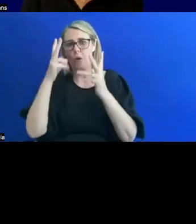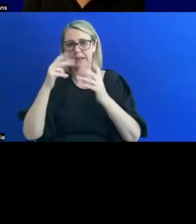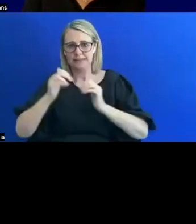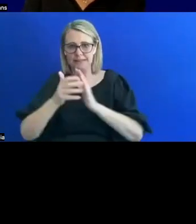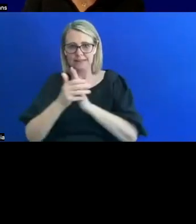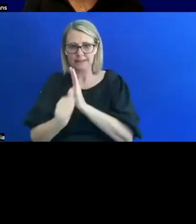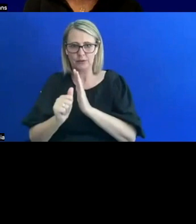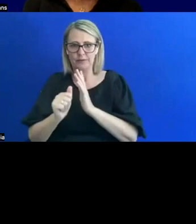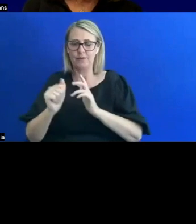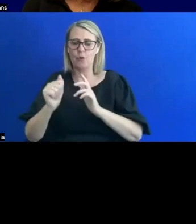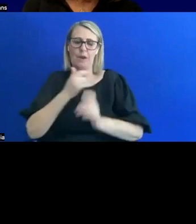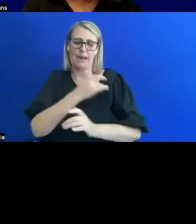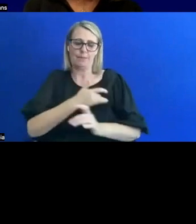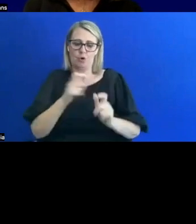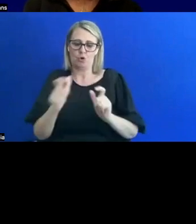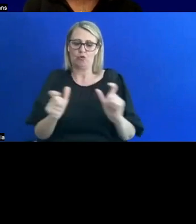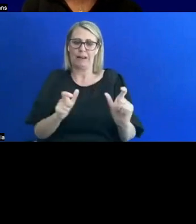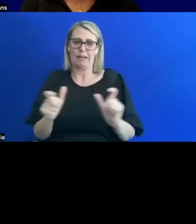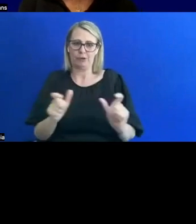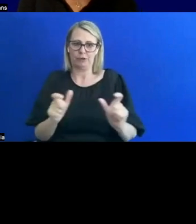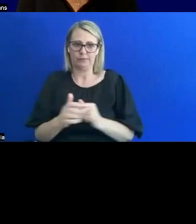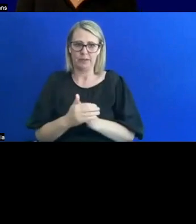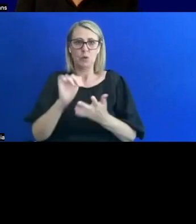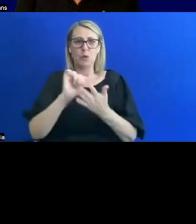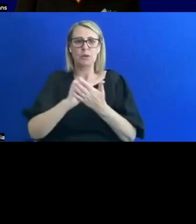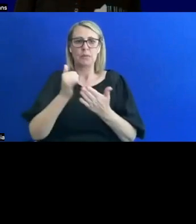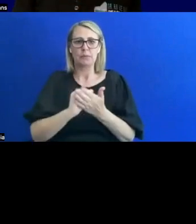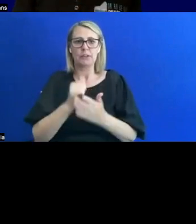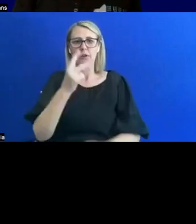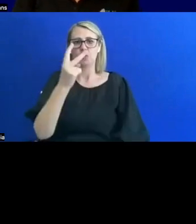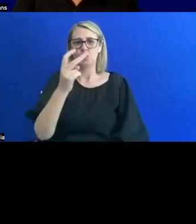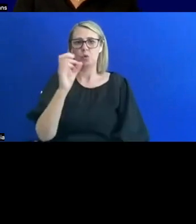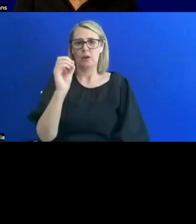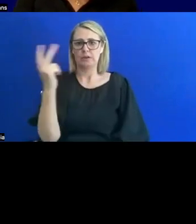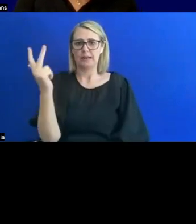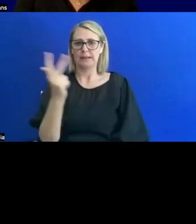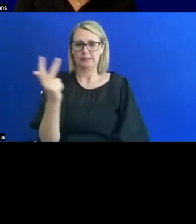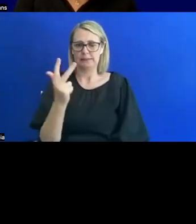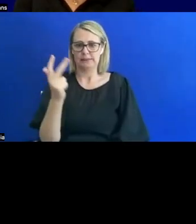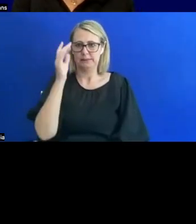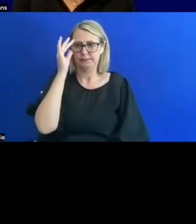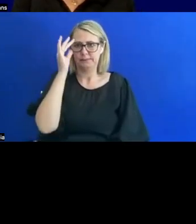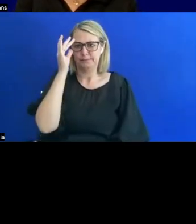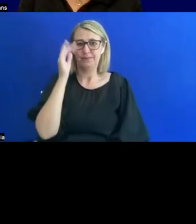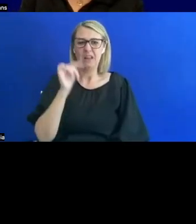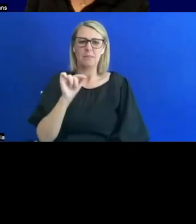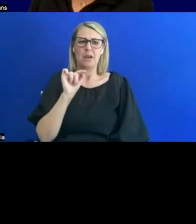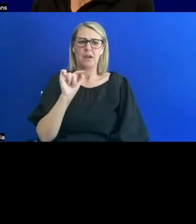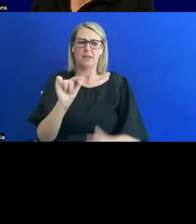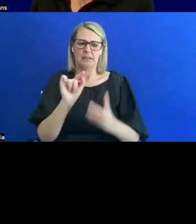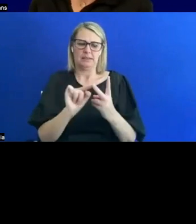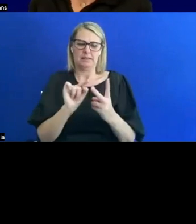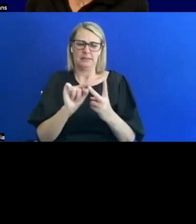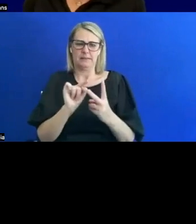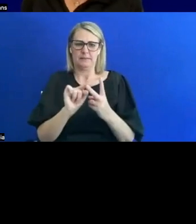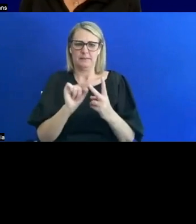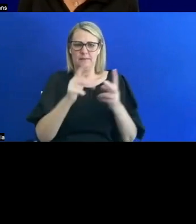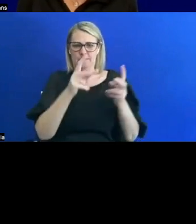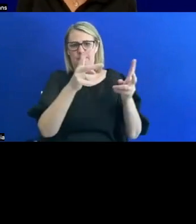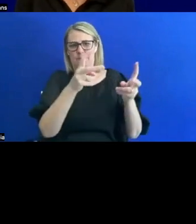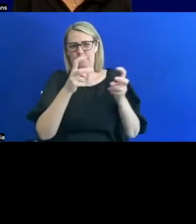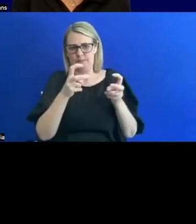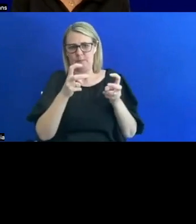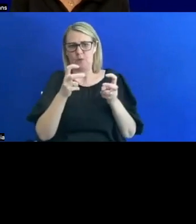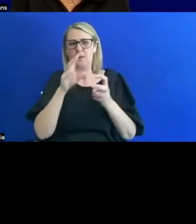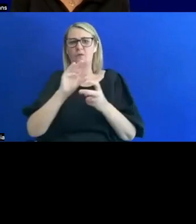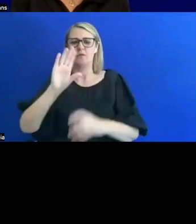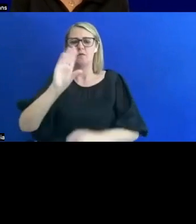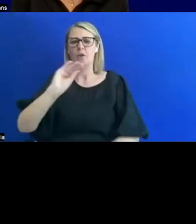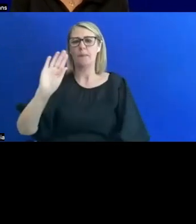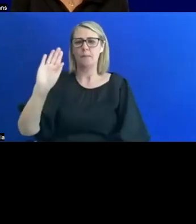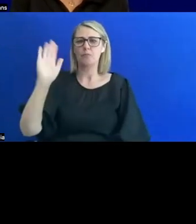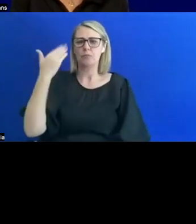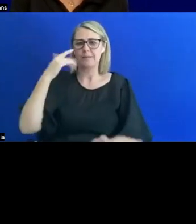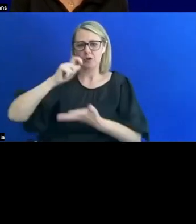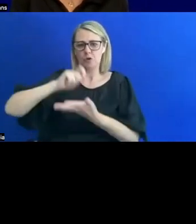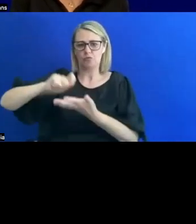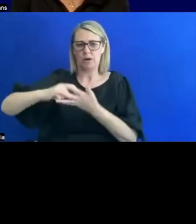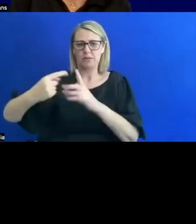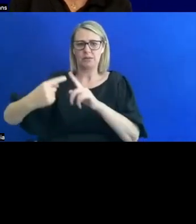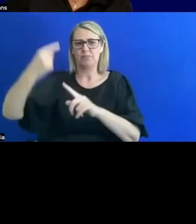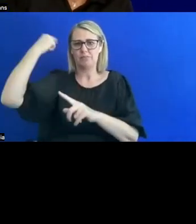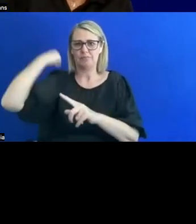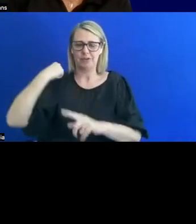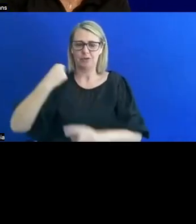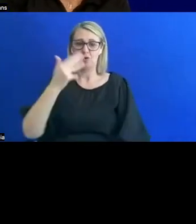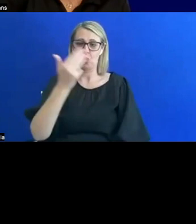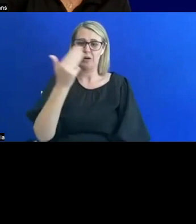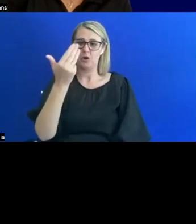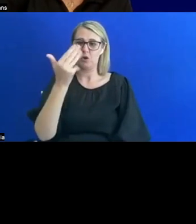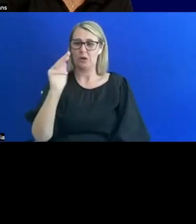Regulation” and was published in 2018. This takes its quote from previous writings back to 1996.